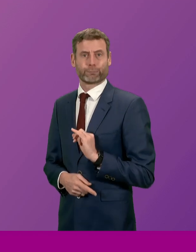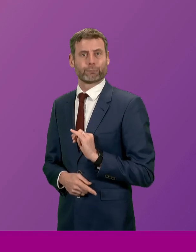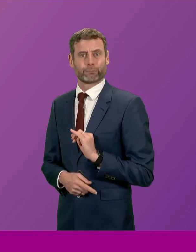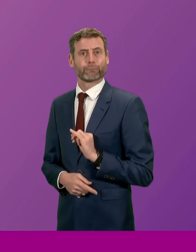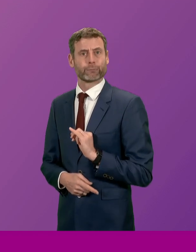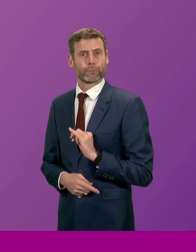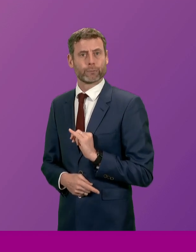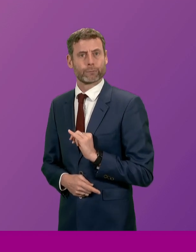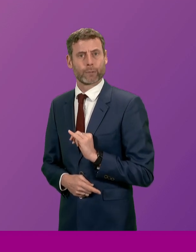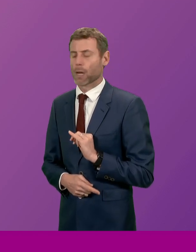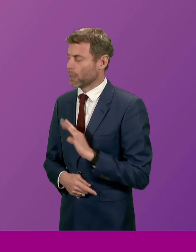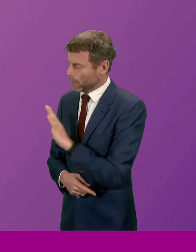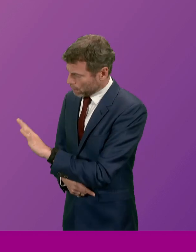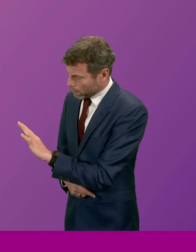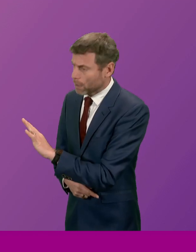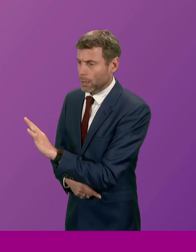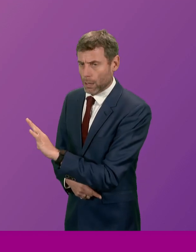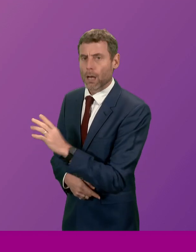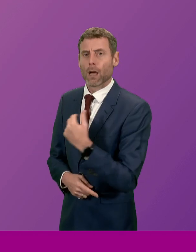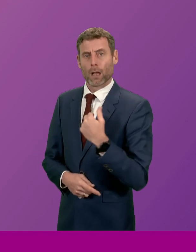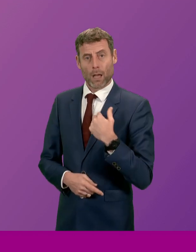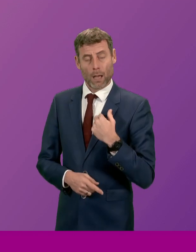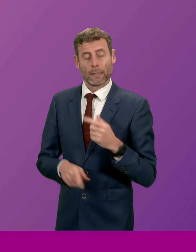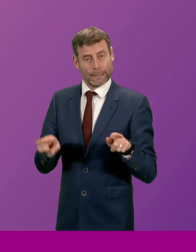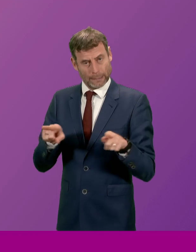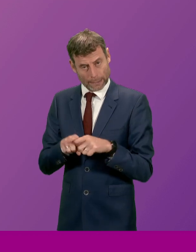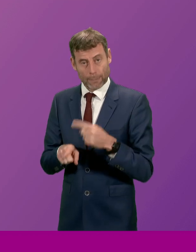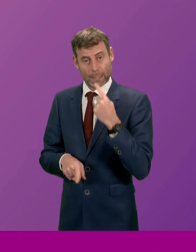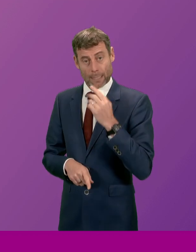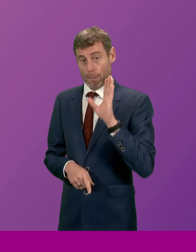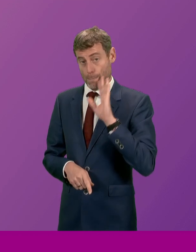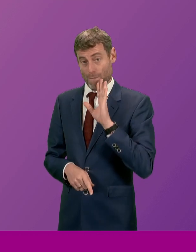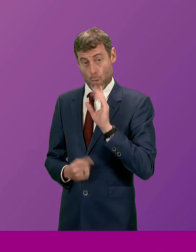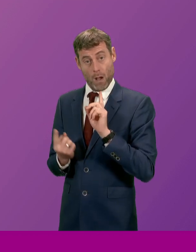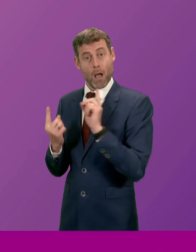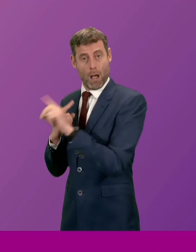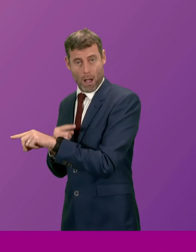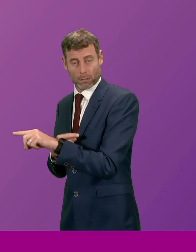I come back to the point that I made in my first answer. I am reading from